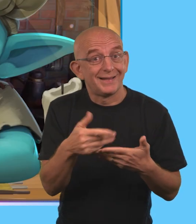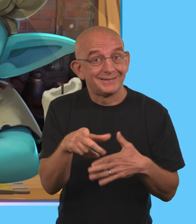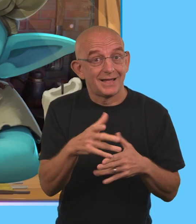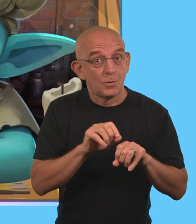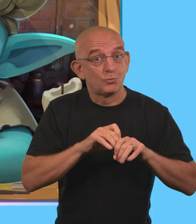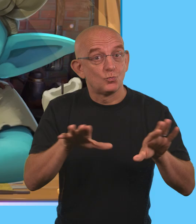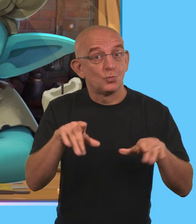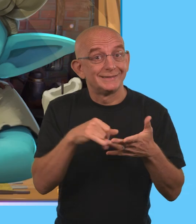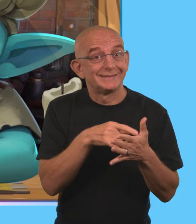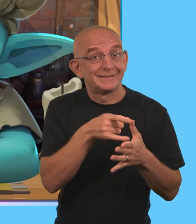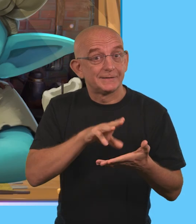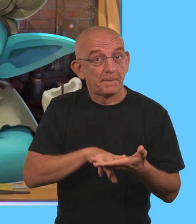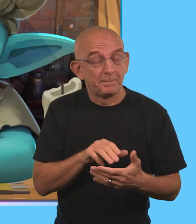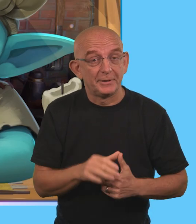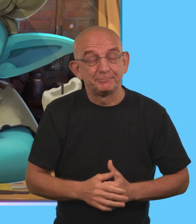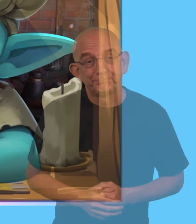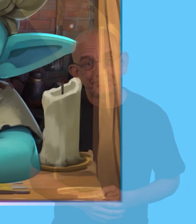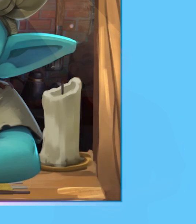Trash Goblin is out now on Steam.